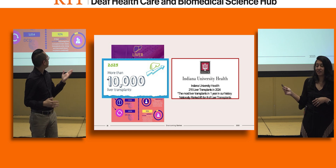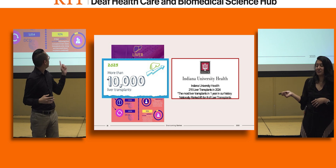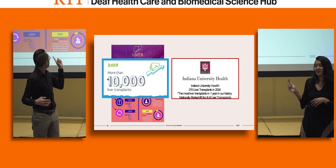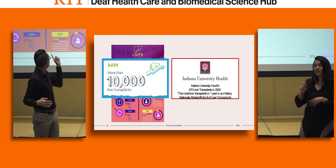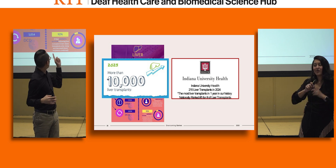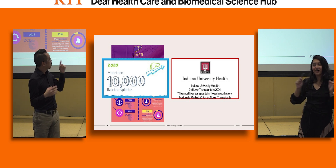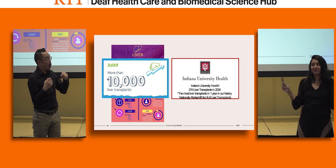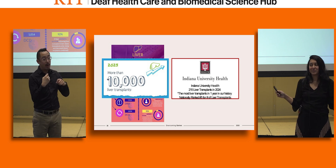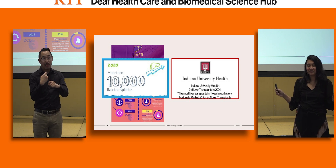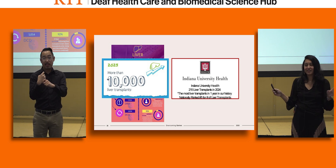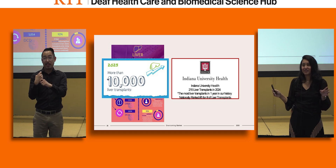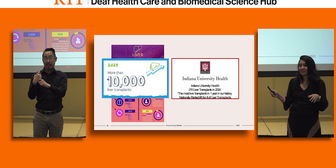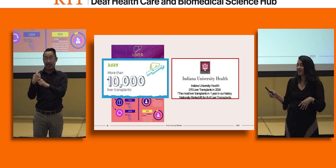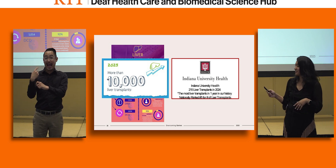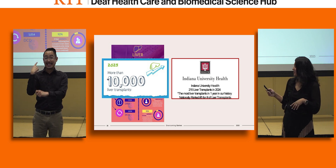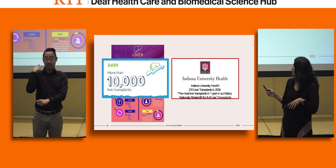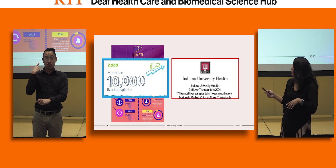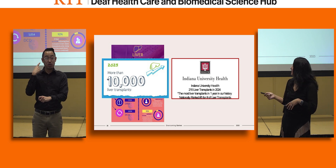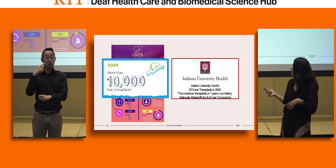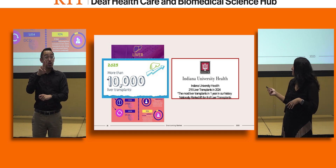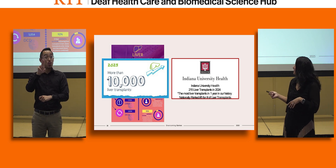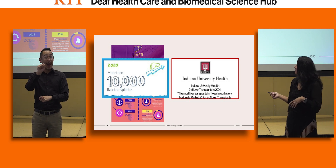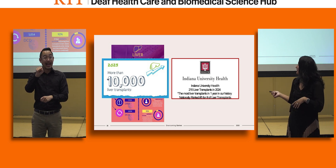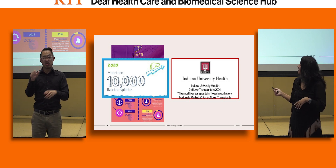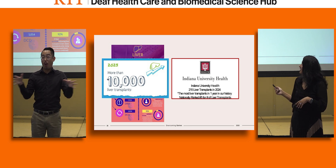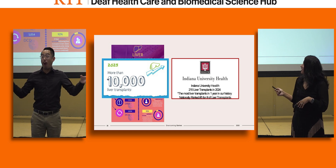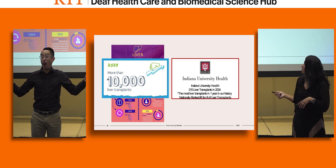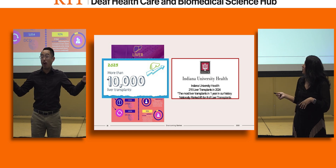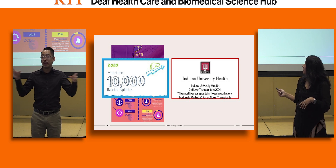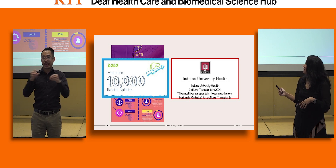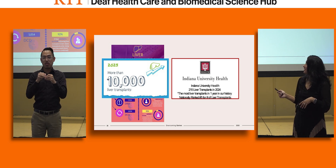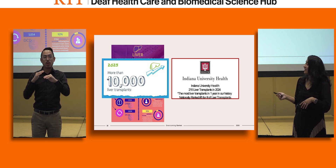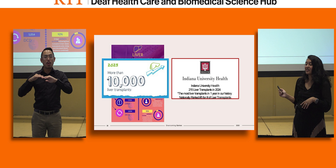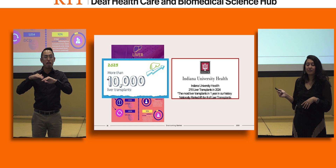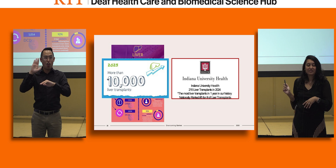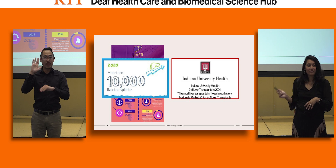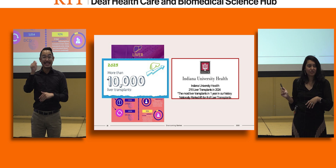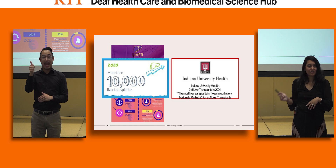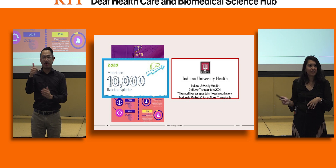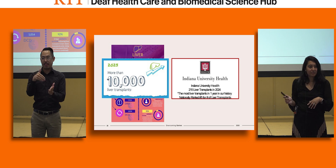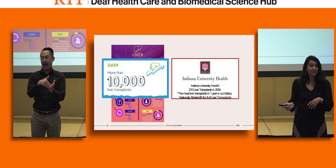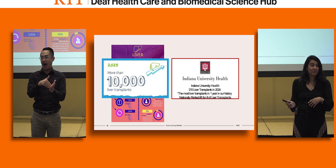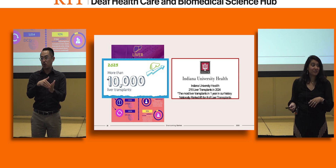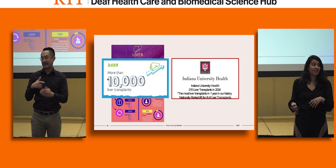we don't have all the breakdown of the stats yet, but, nationally, more than 10,000 liver transplants were done.